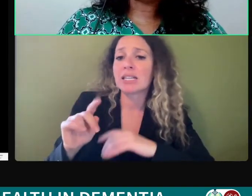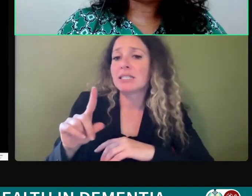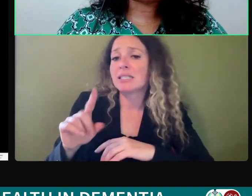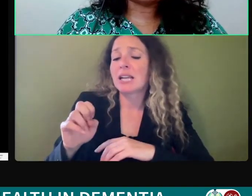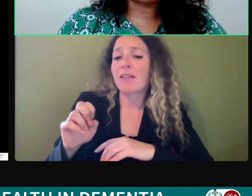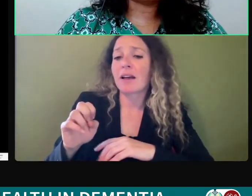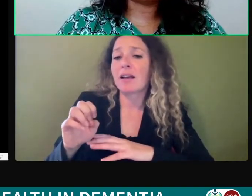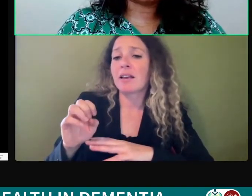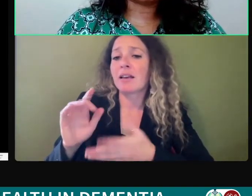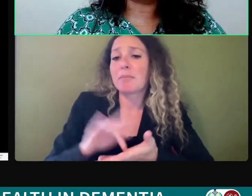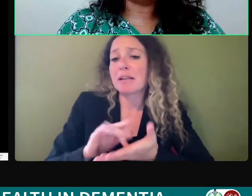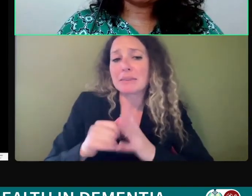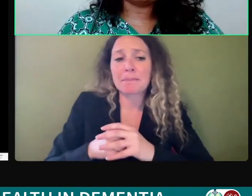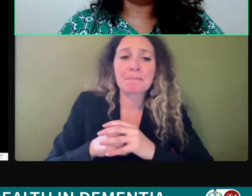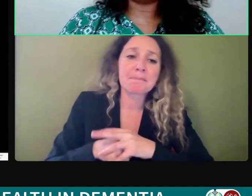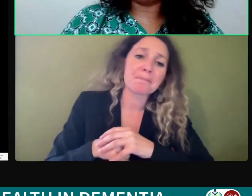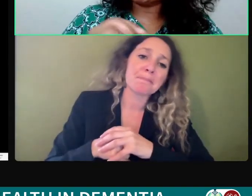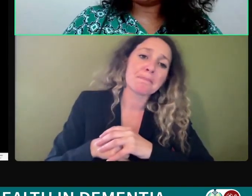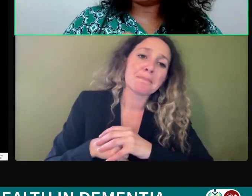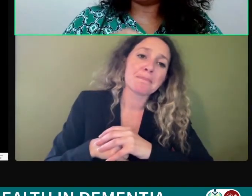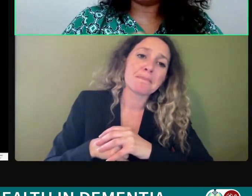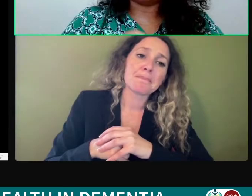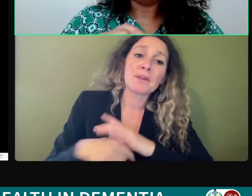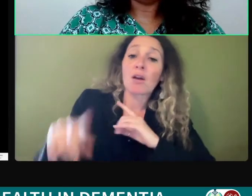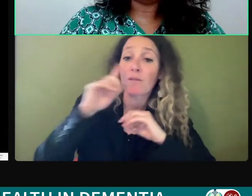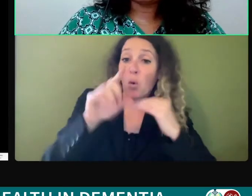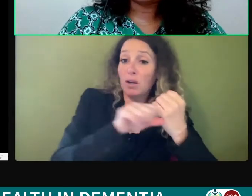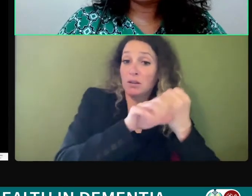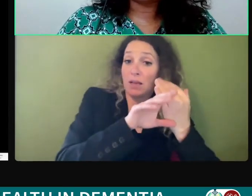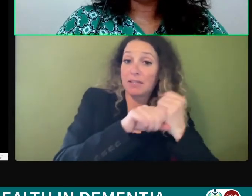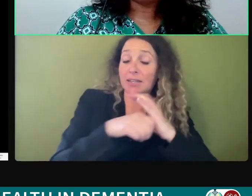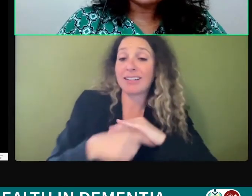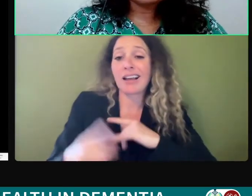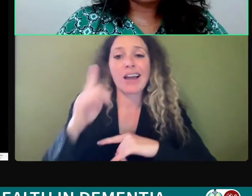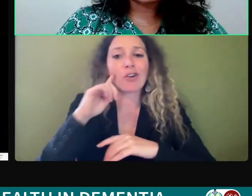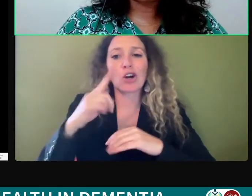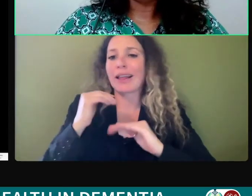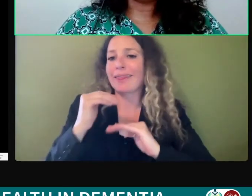access basis for secure telehealth, again, I've heard of these in very limited pilots,